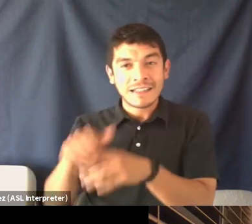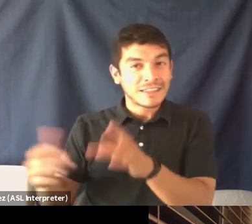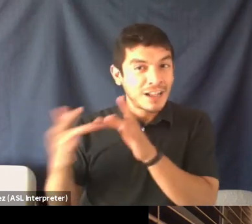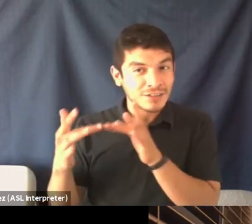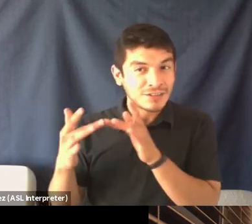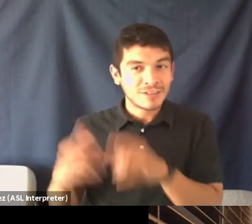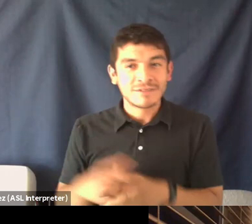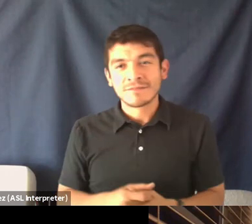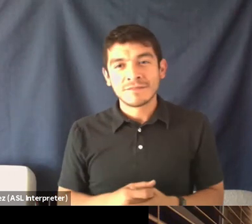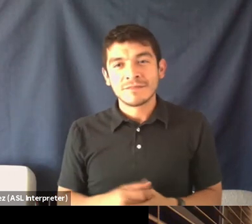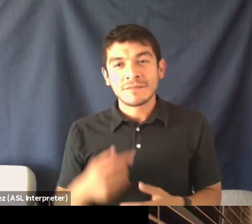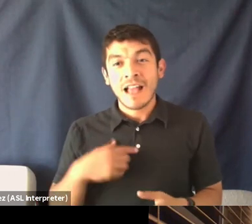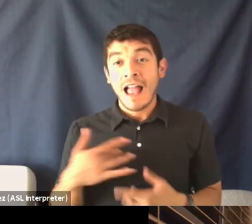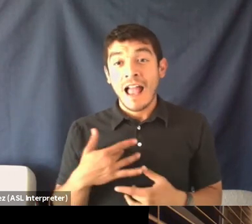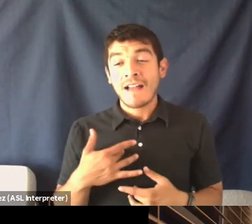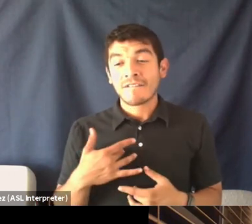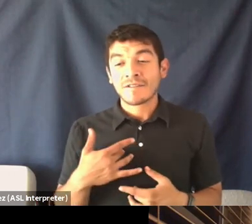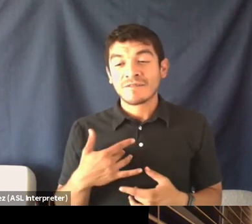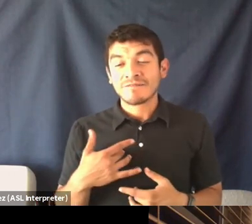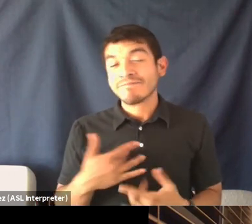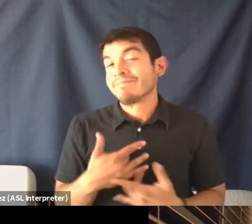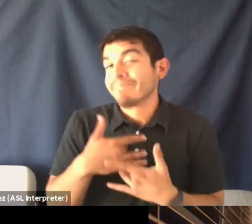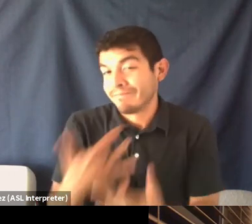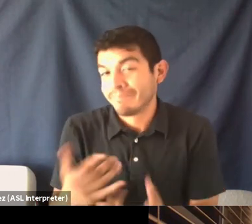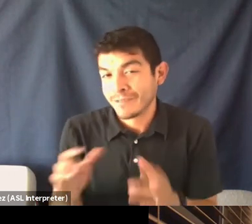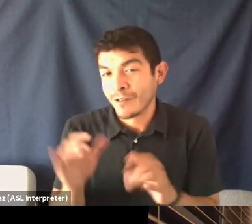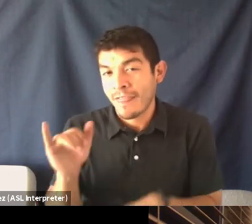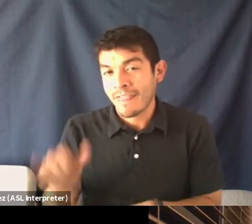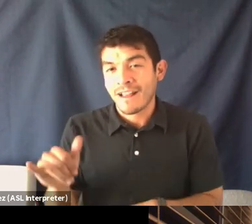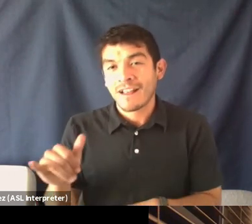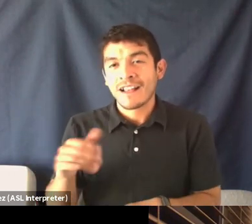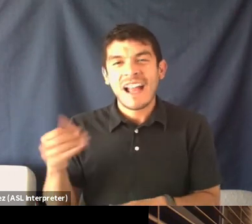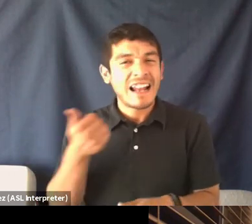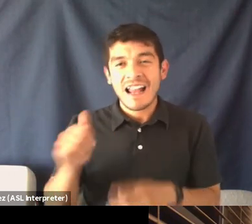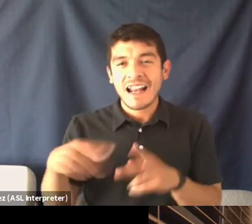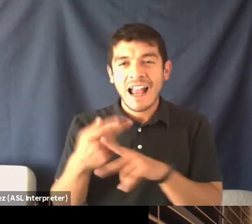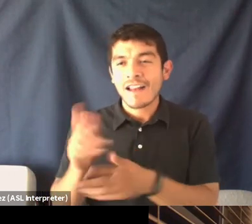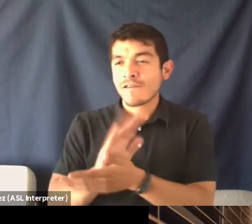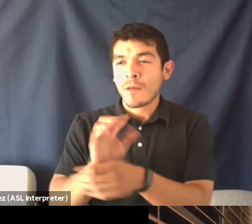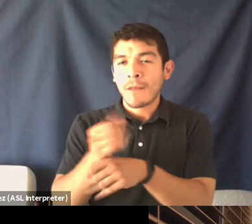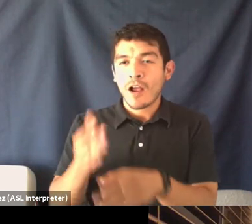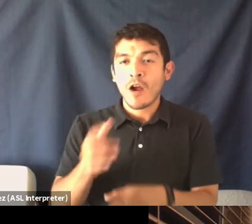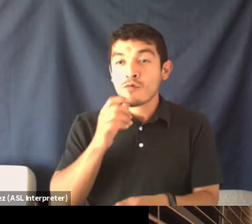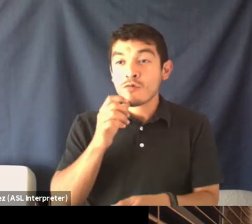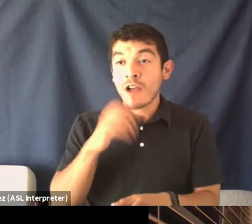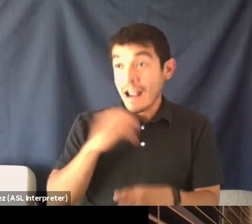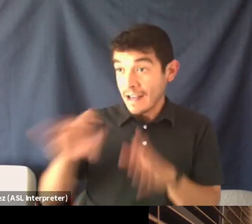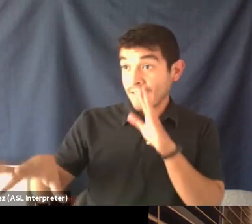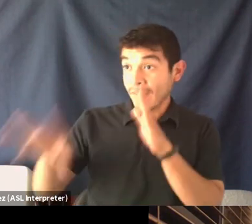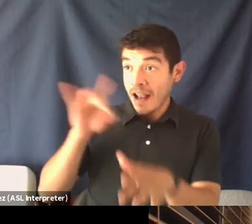And I have a tendency to do this with any sort of filmmaker whose account I can find, I will write them.